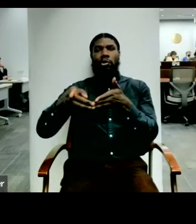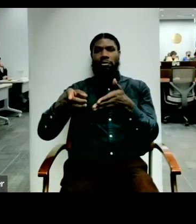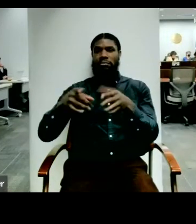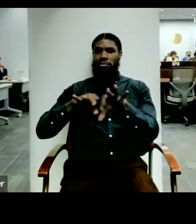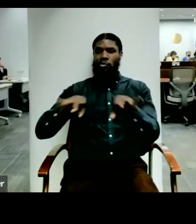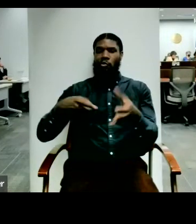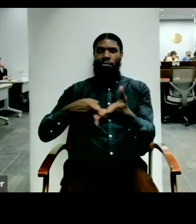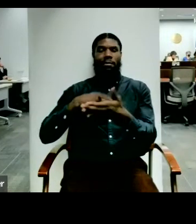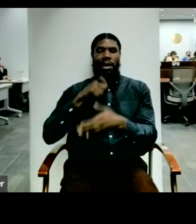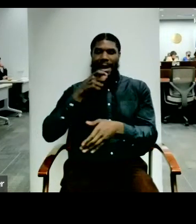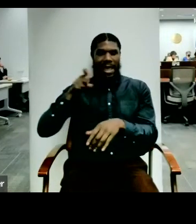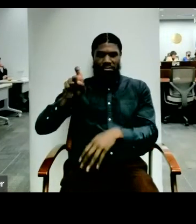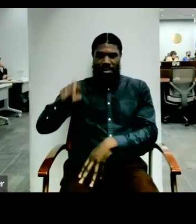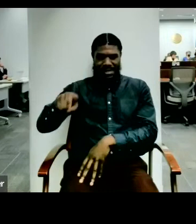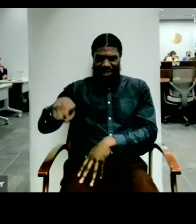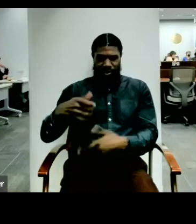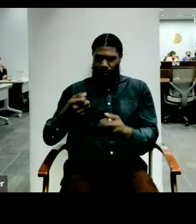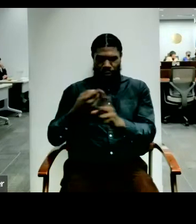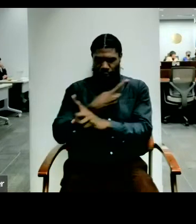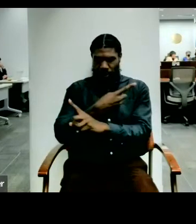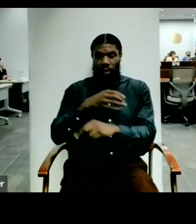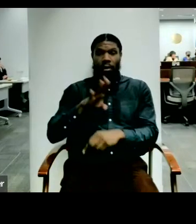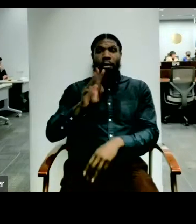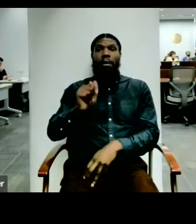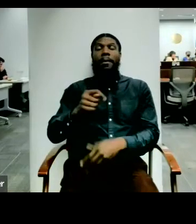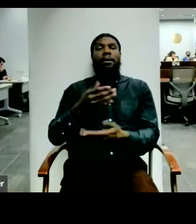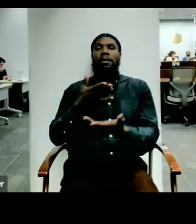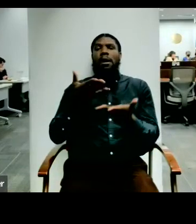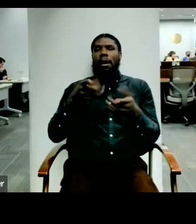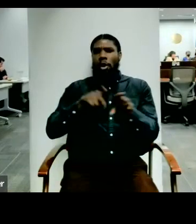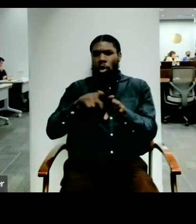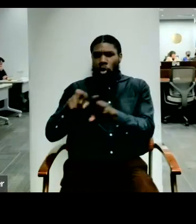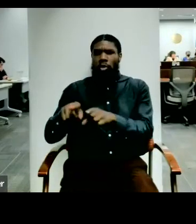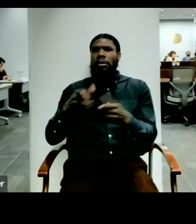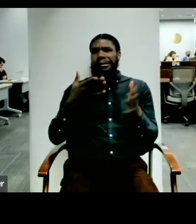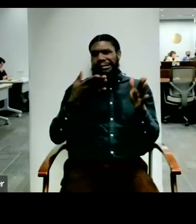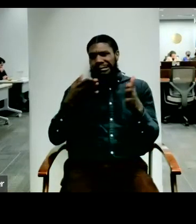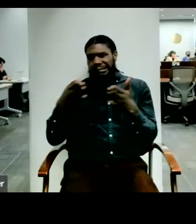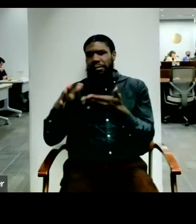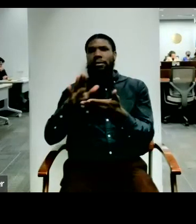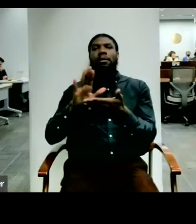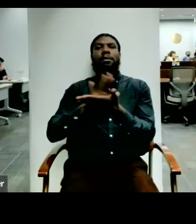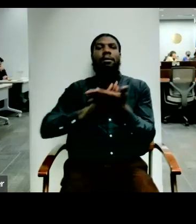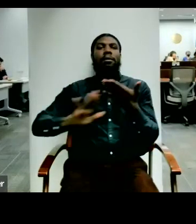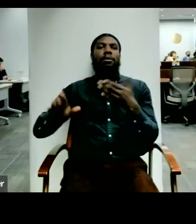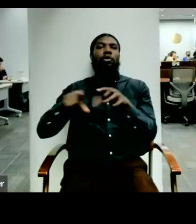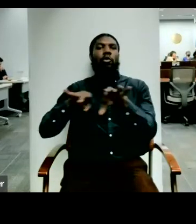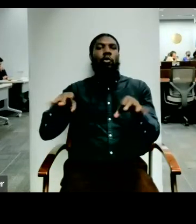aware of the fact that to some degree moves toward college degree requirement over credentialing,